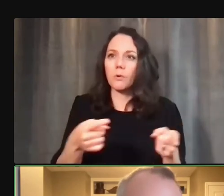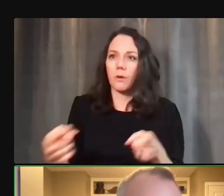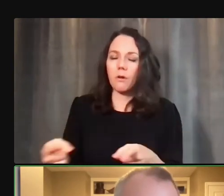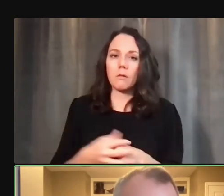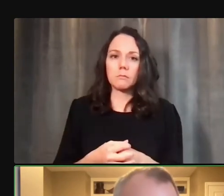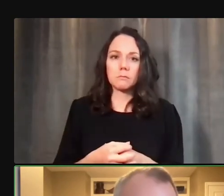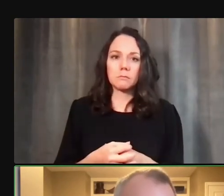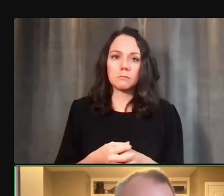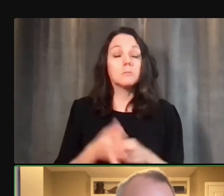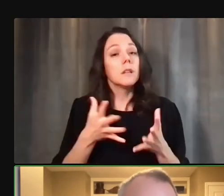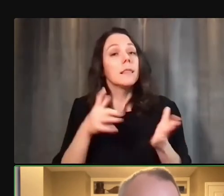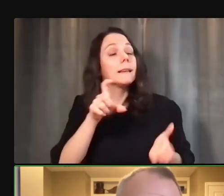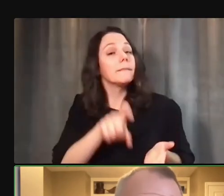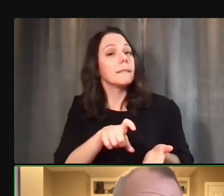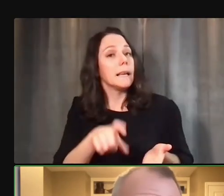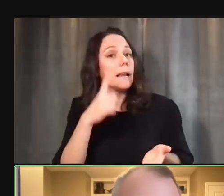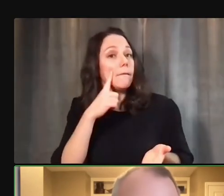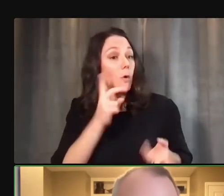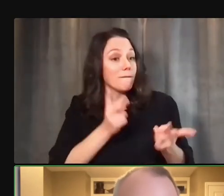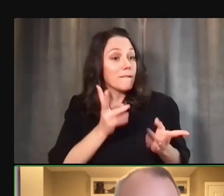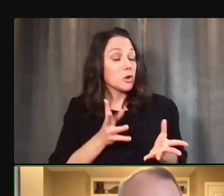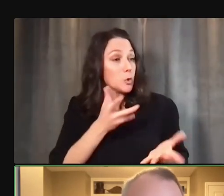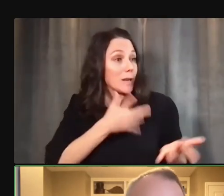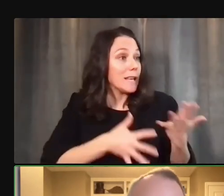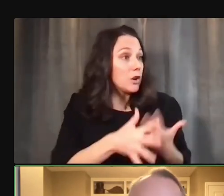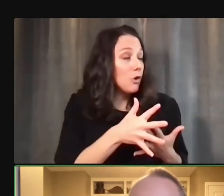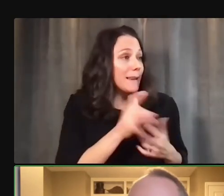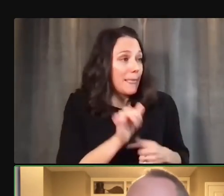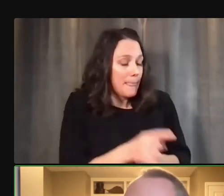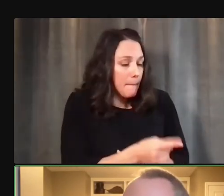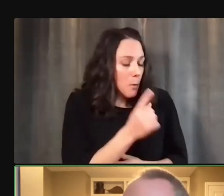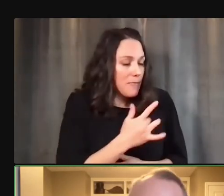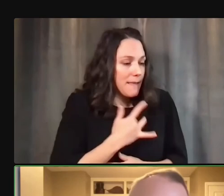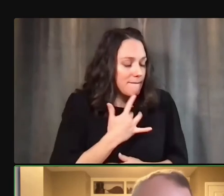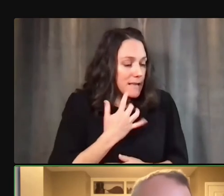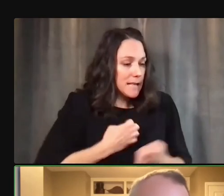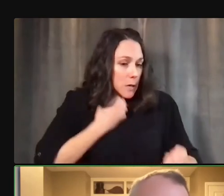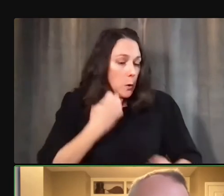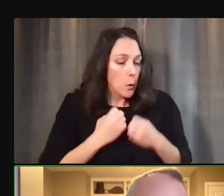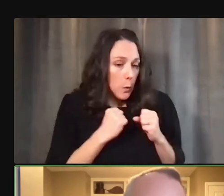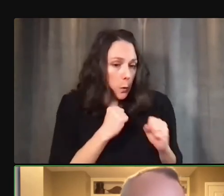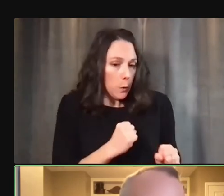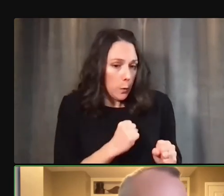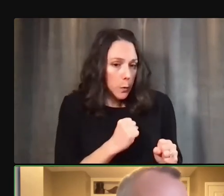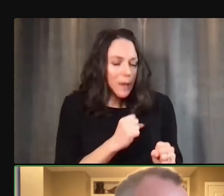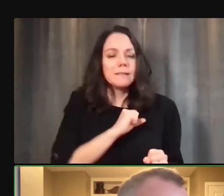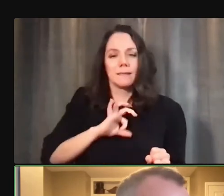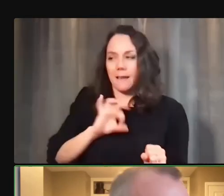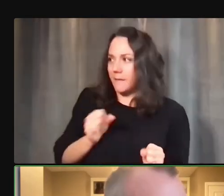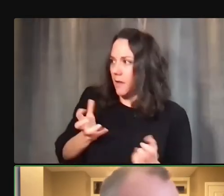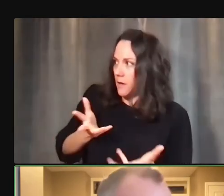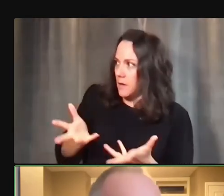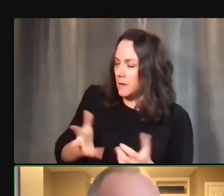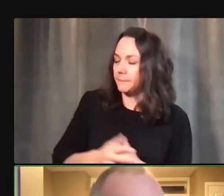to interact with in a moment where they might be very emotional. So we did a project earlier this year where we trained, I think, about 45,